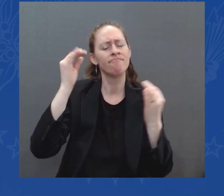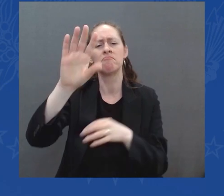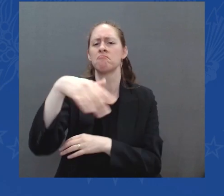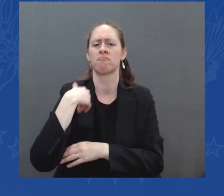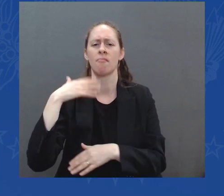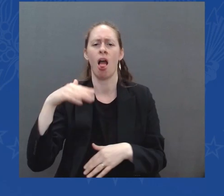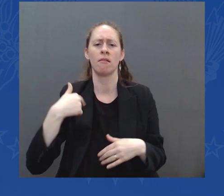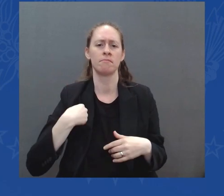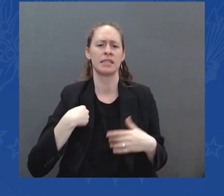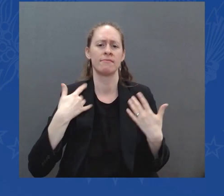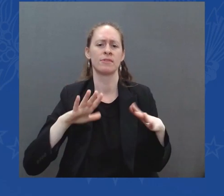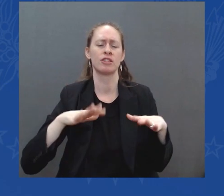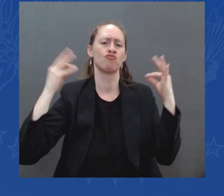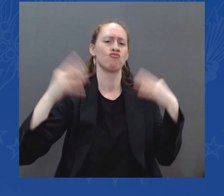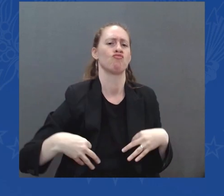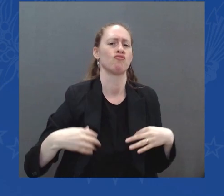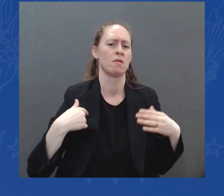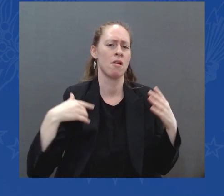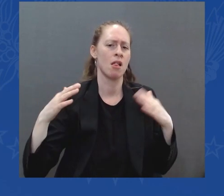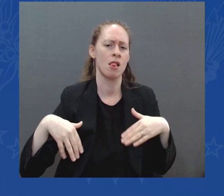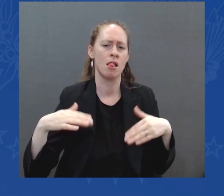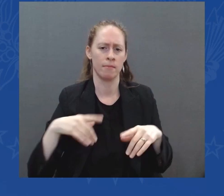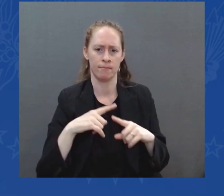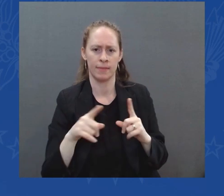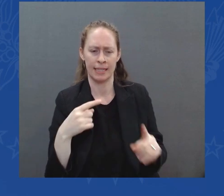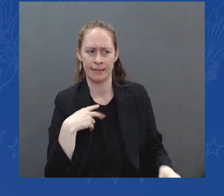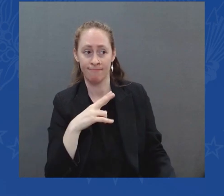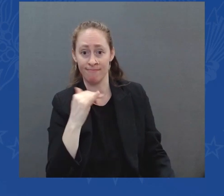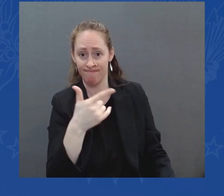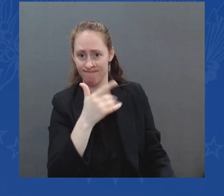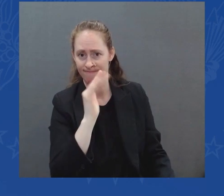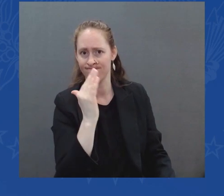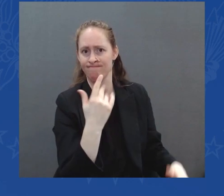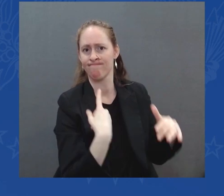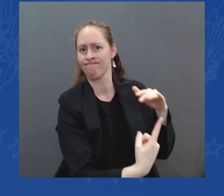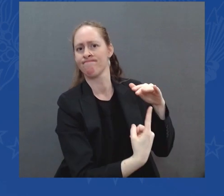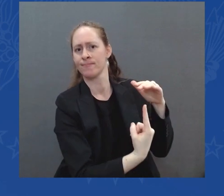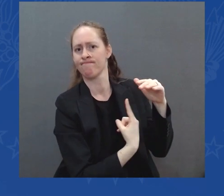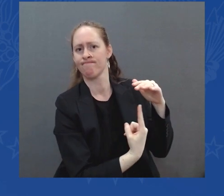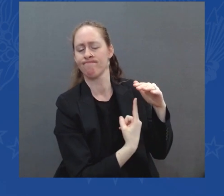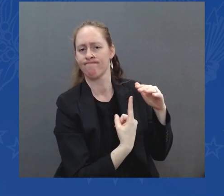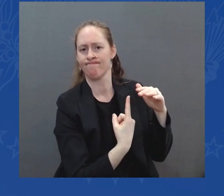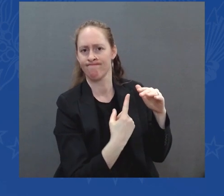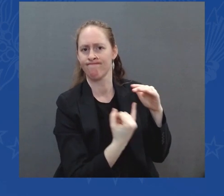And there's some indication that he has fired